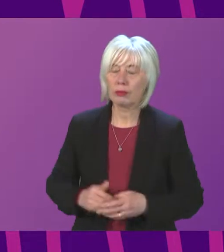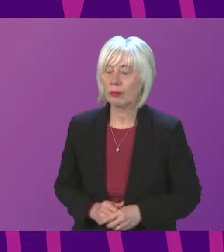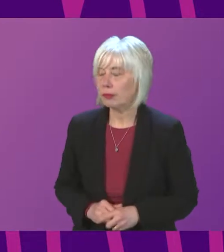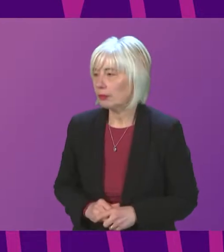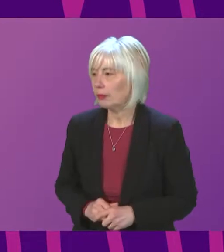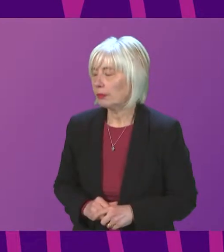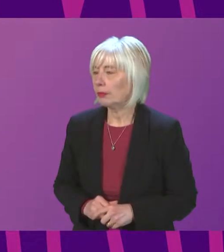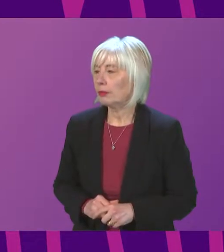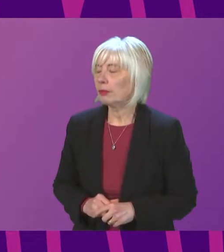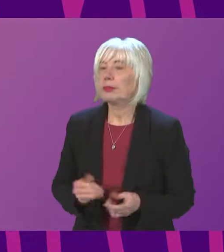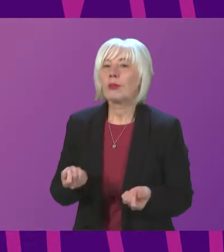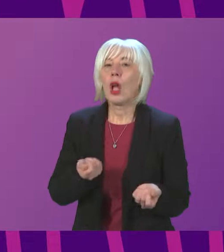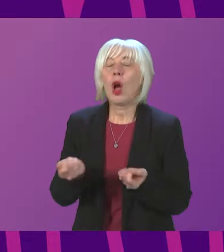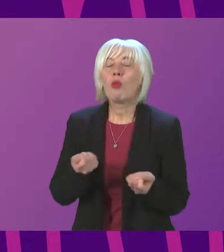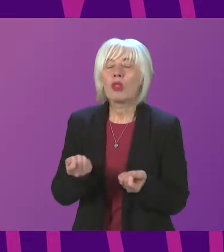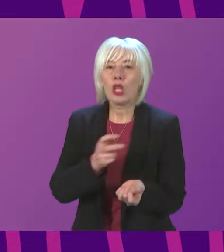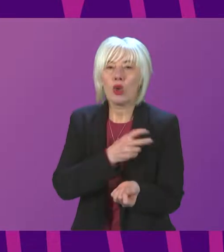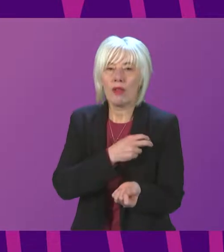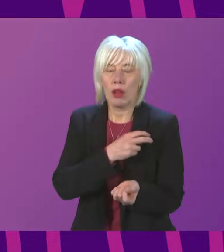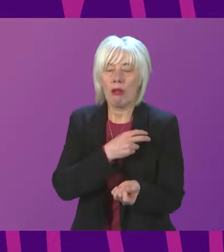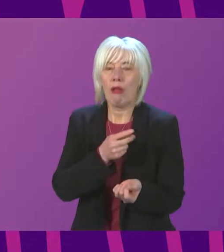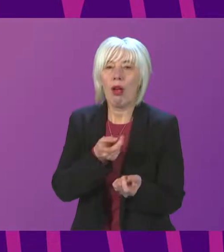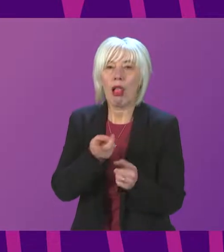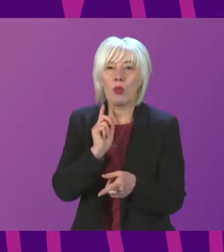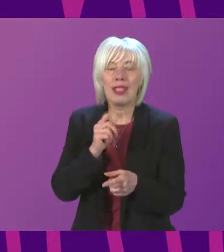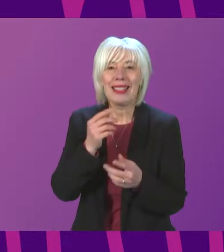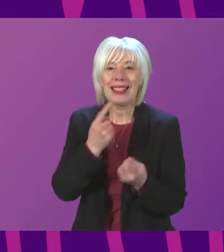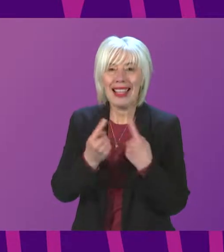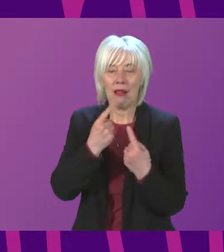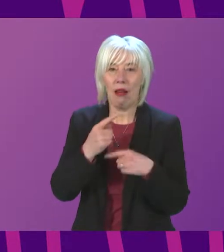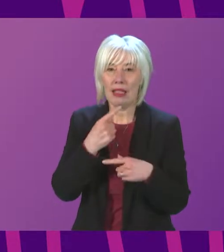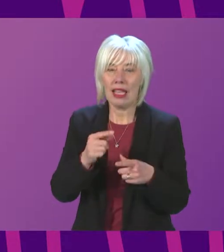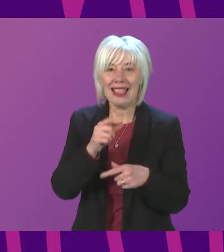Last week, data from Public Health Scotland confirmed that there are now more than 680,000